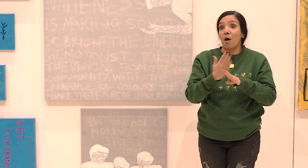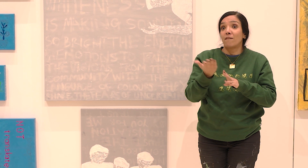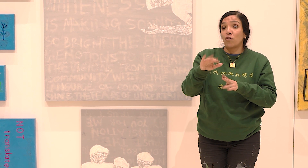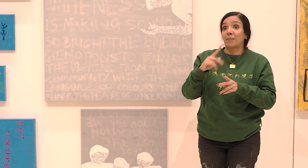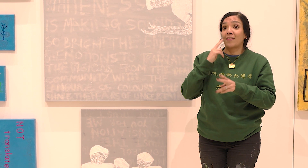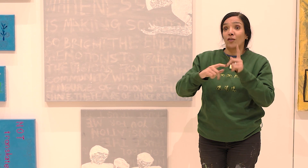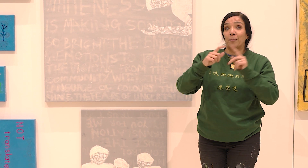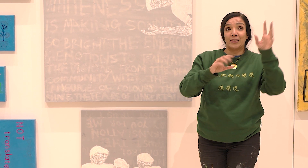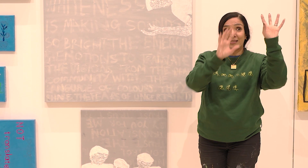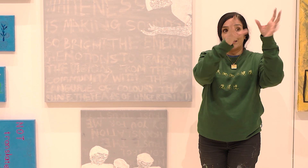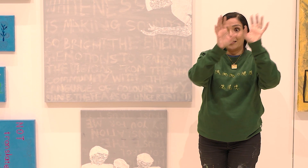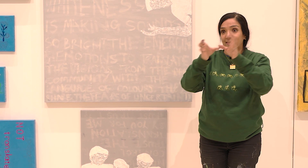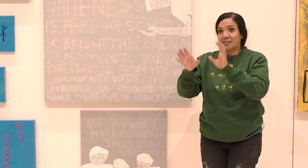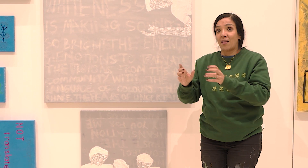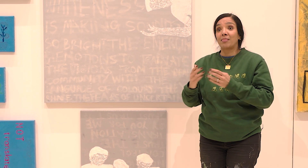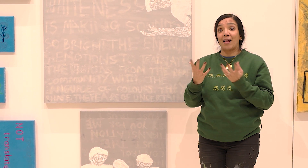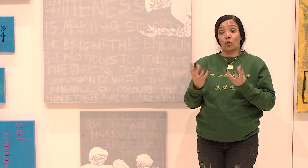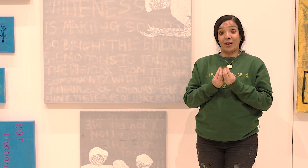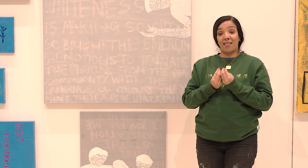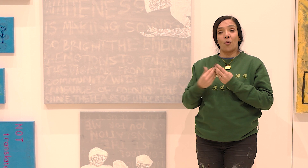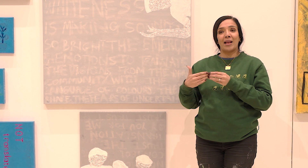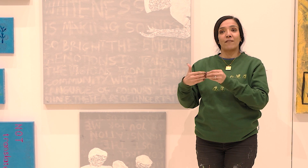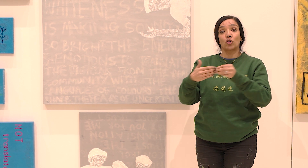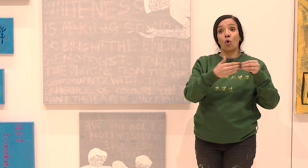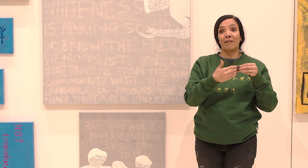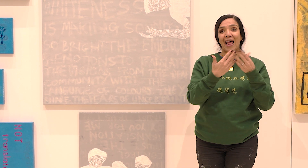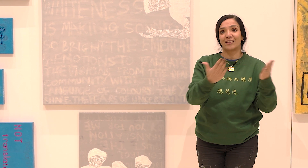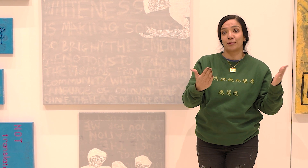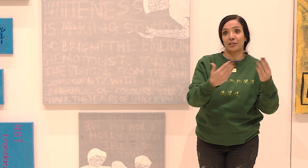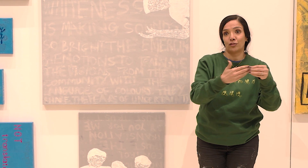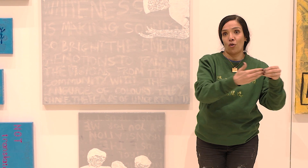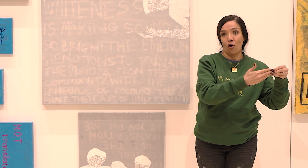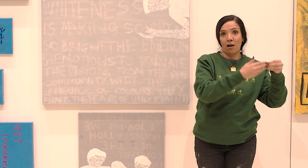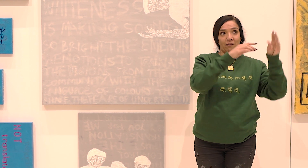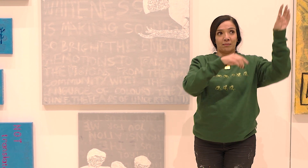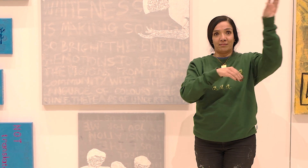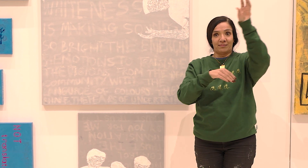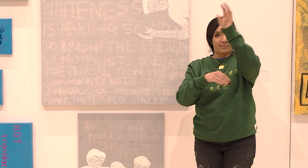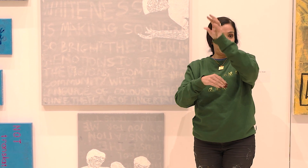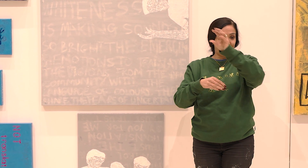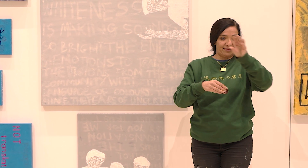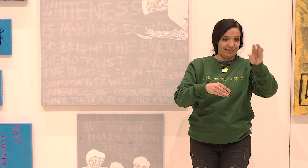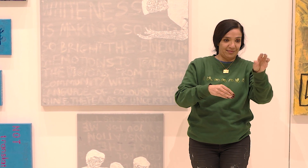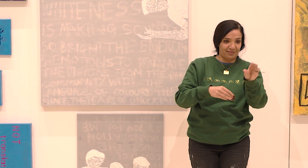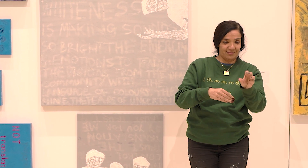and created artworks from those communities, and all together we gave an exhibition, a tour,